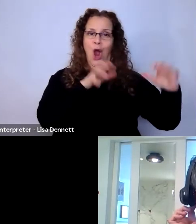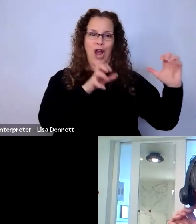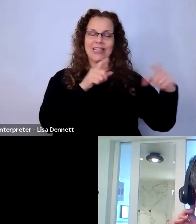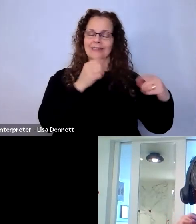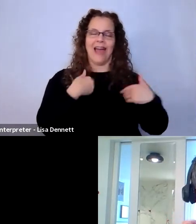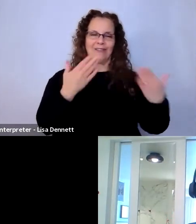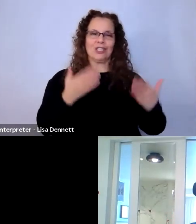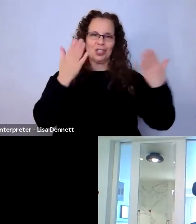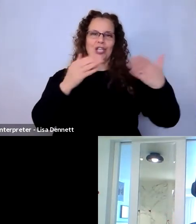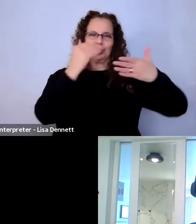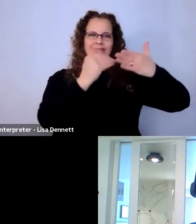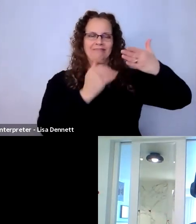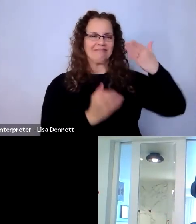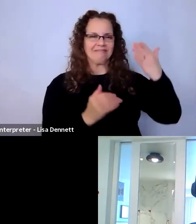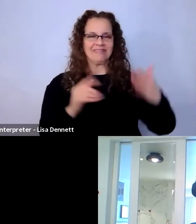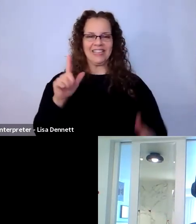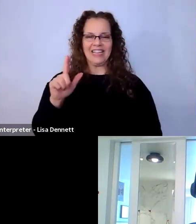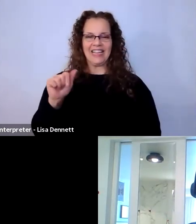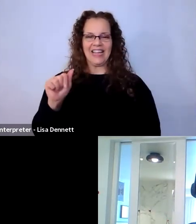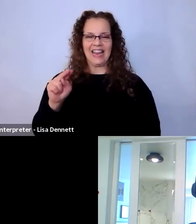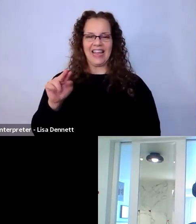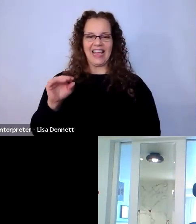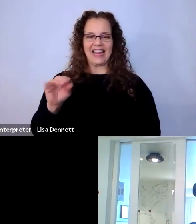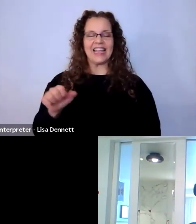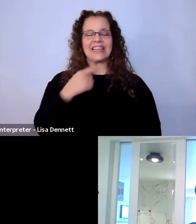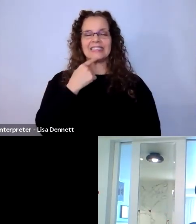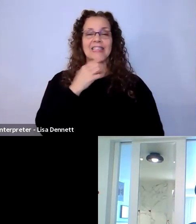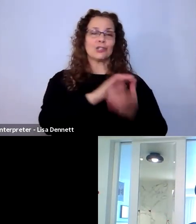Good books like laney says congratulations denison and Joe love the new foundation